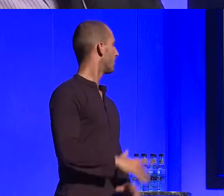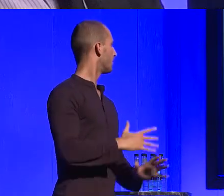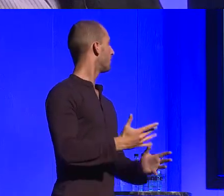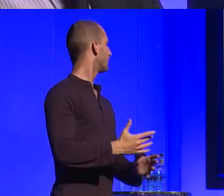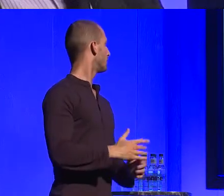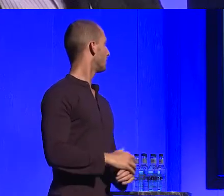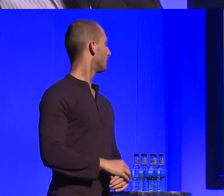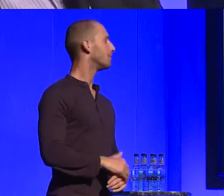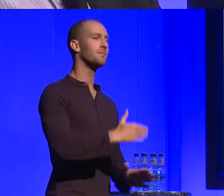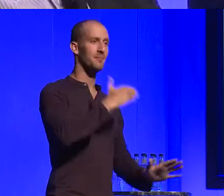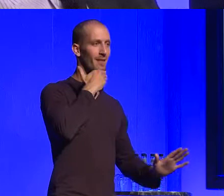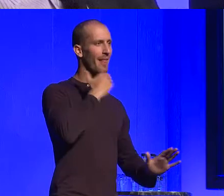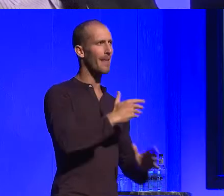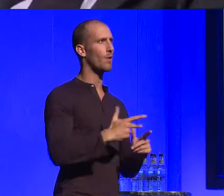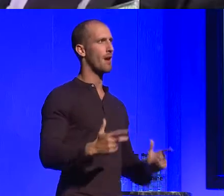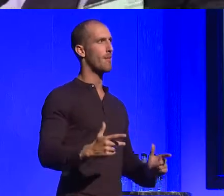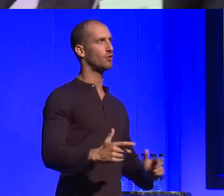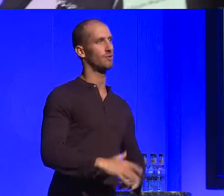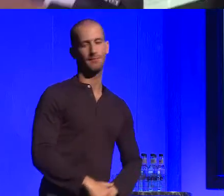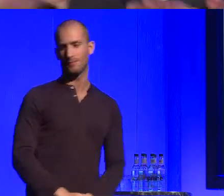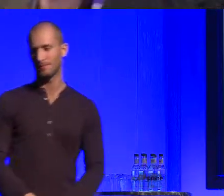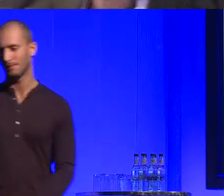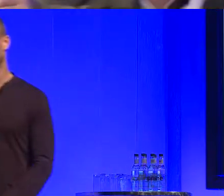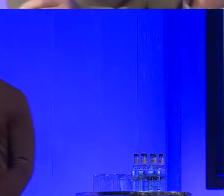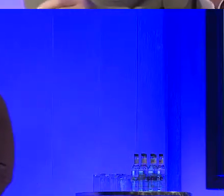Olivia Butterworth: Fiona, thank you very much.